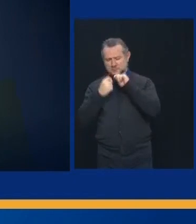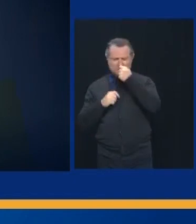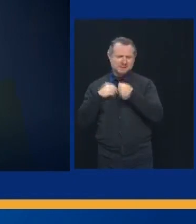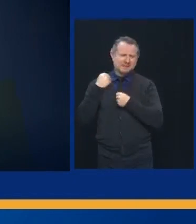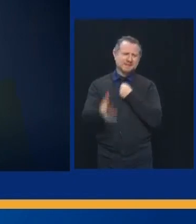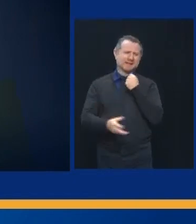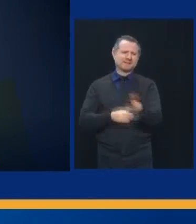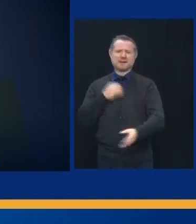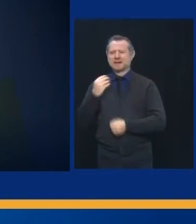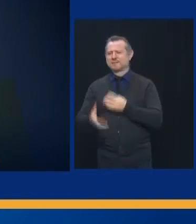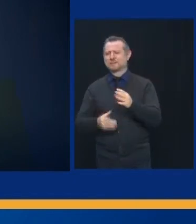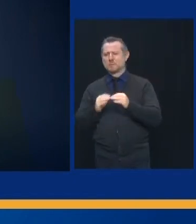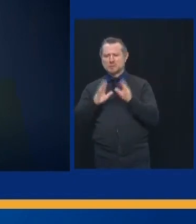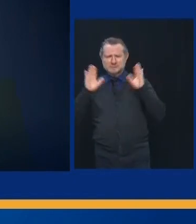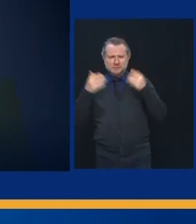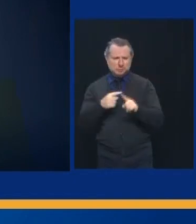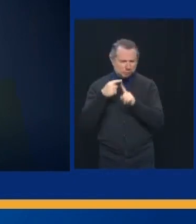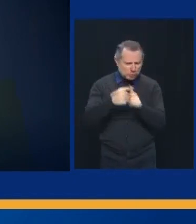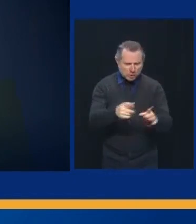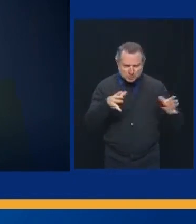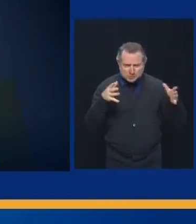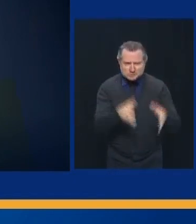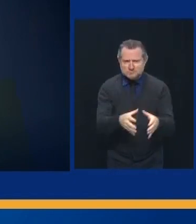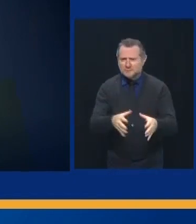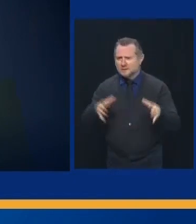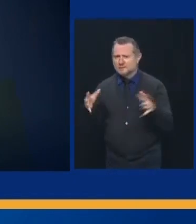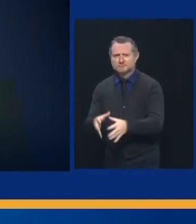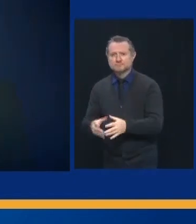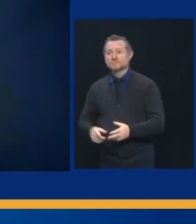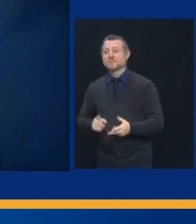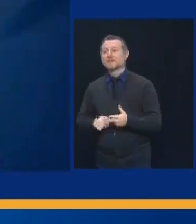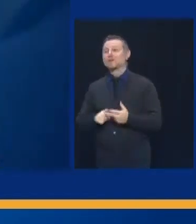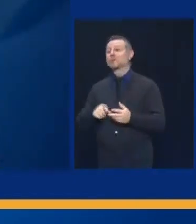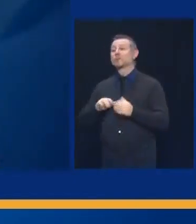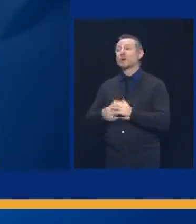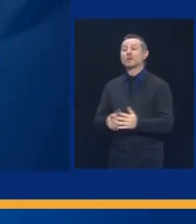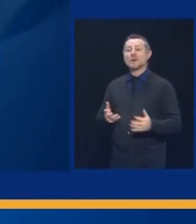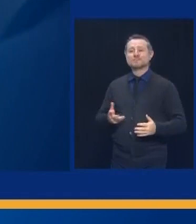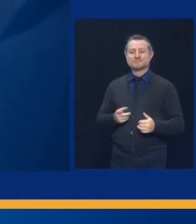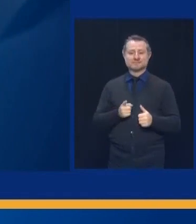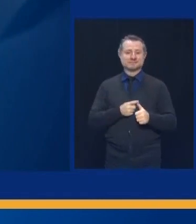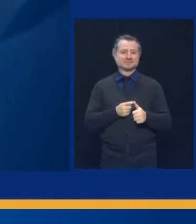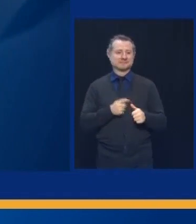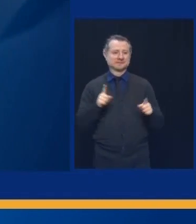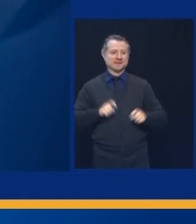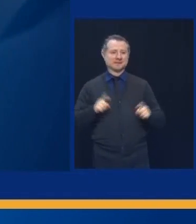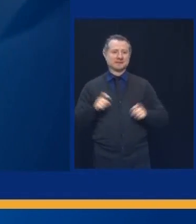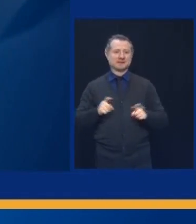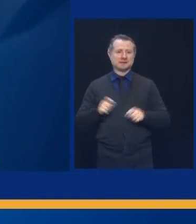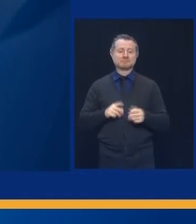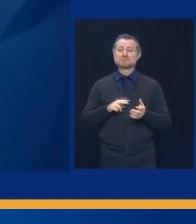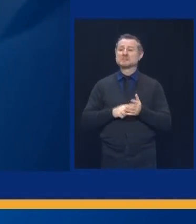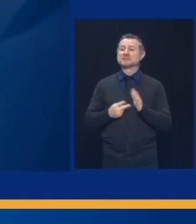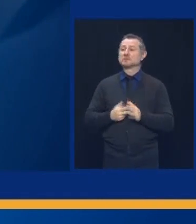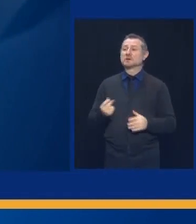HOW DO YOU DO IT? MORE TESTING. n MORE TARGETING.